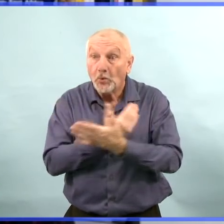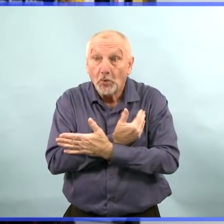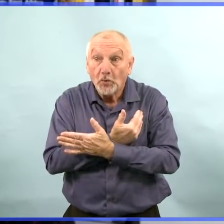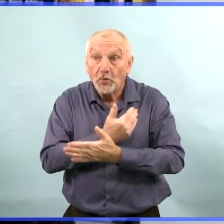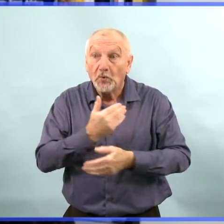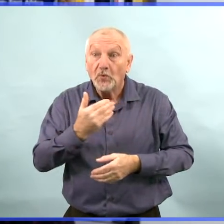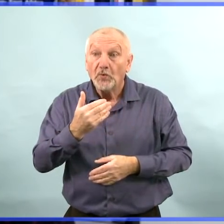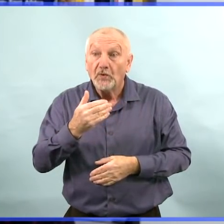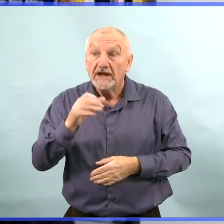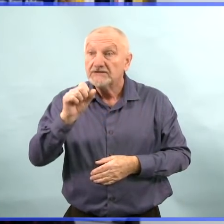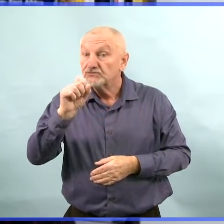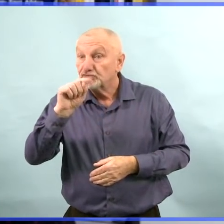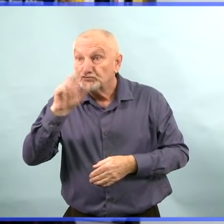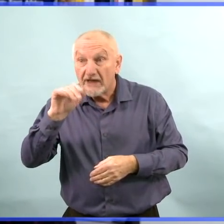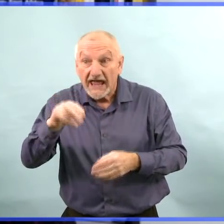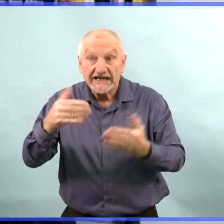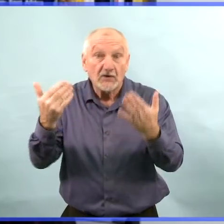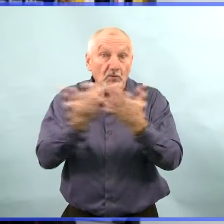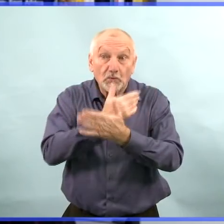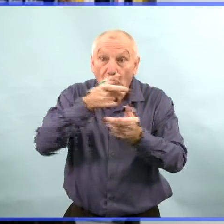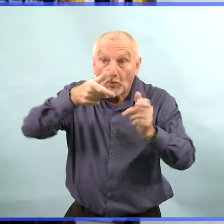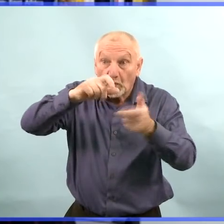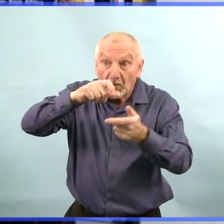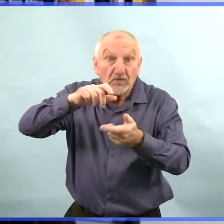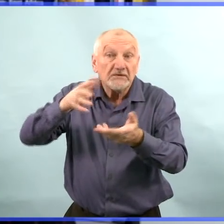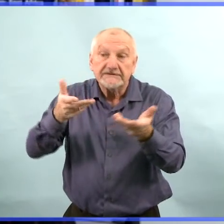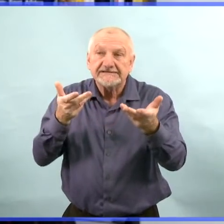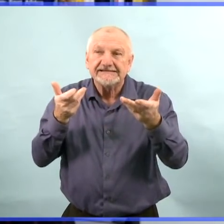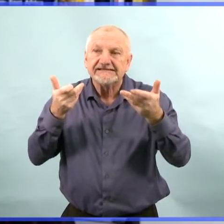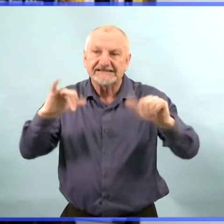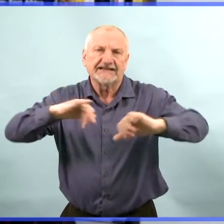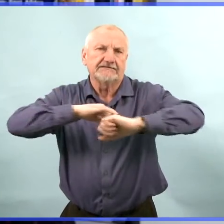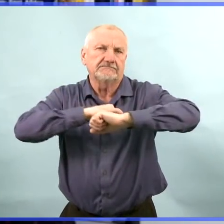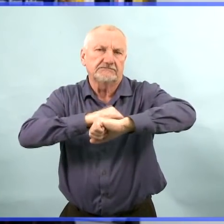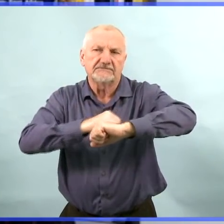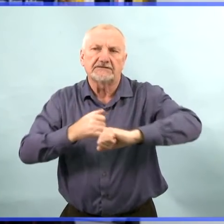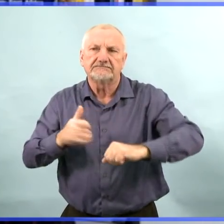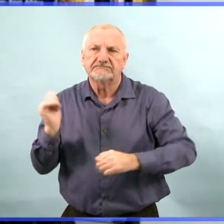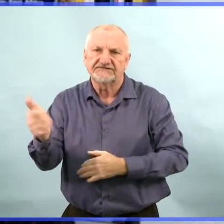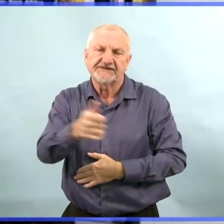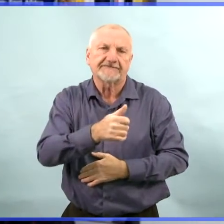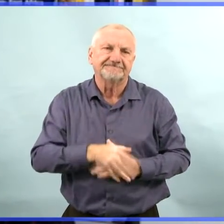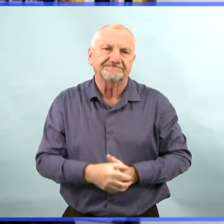to protect yourself against all variants of this virus including this newest variant of concern